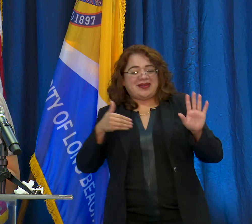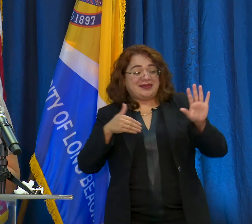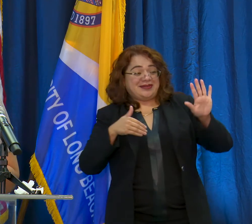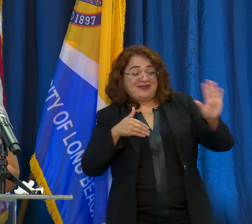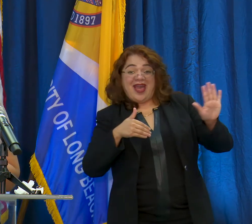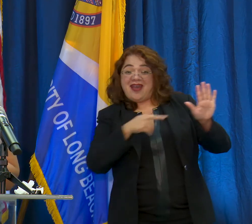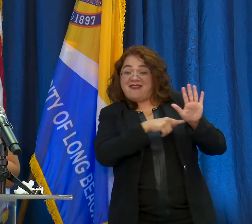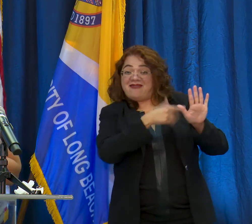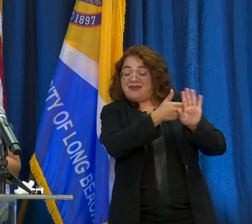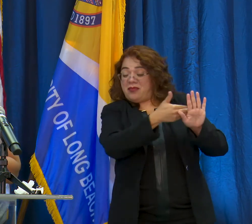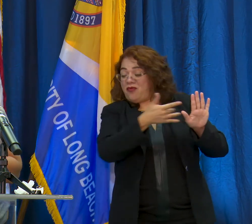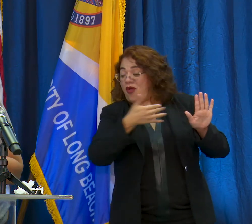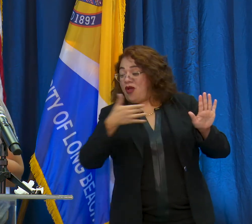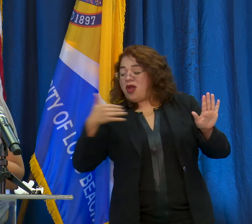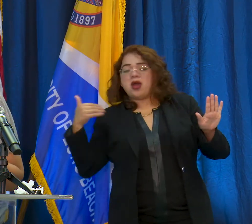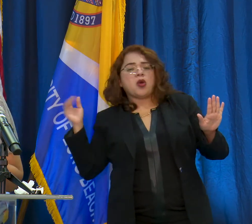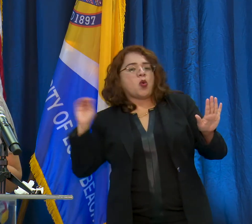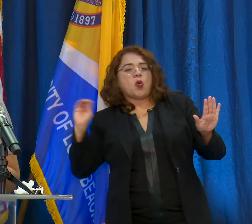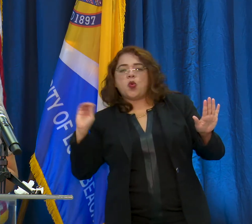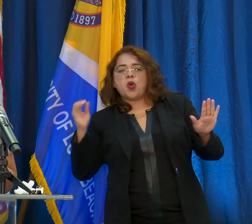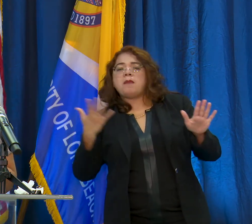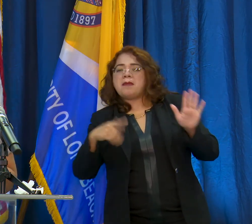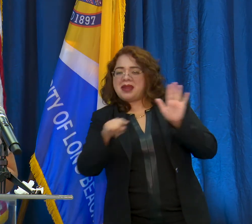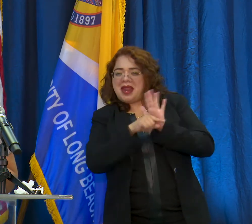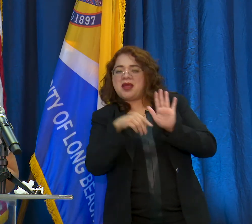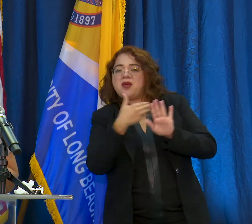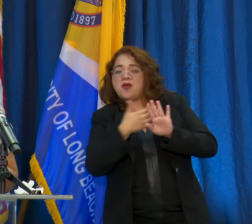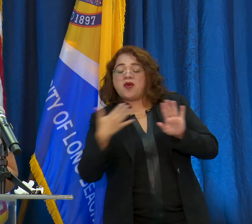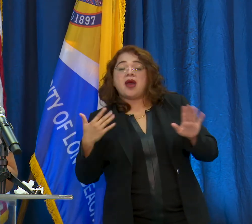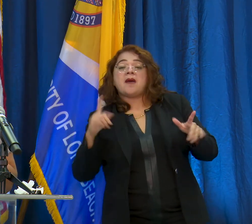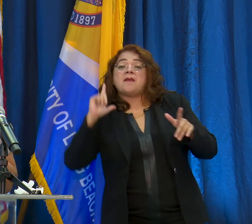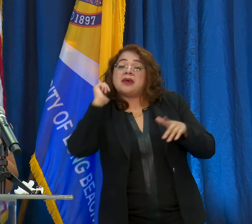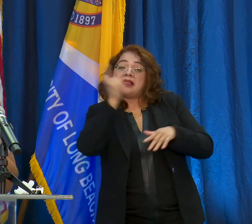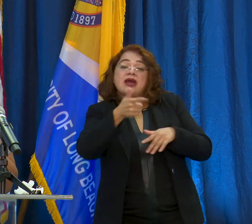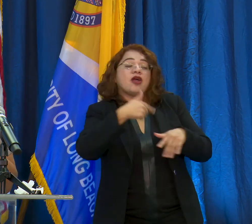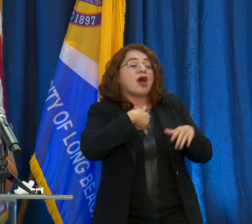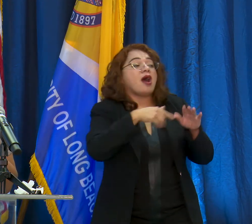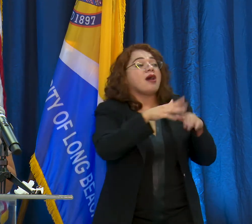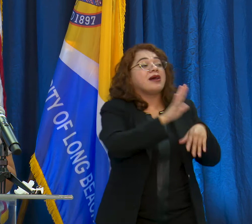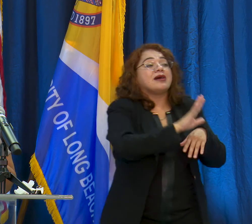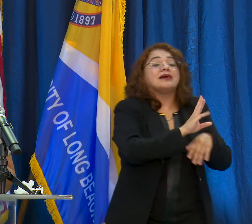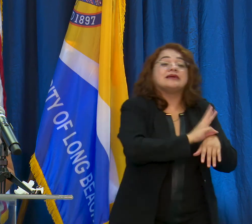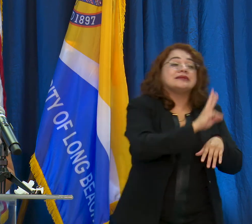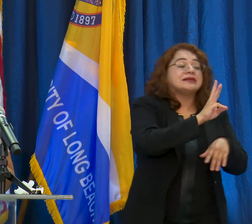infected two or three days later. So really the test helps you when it's